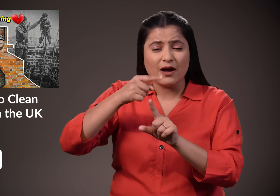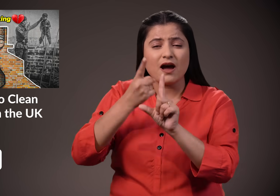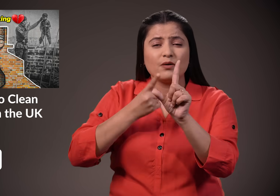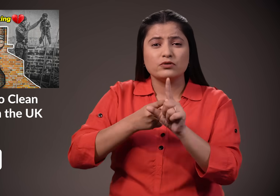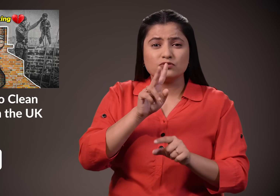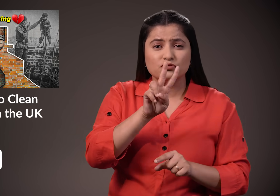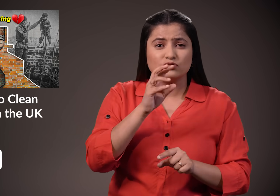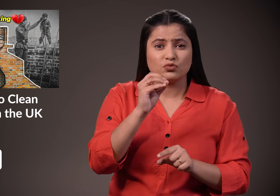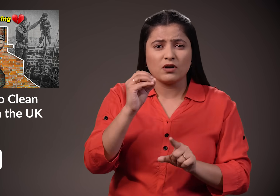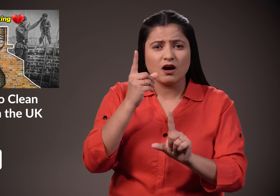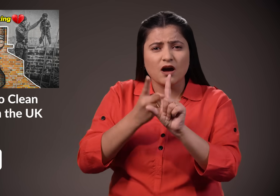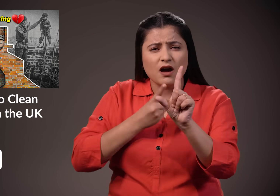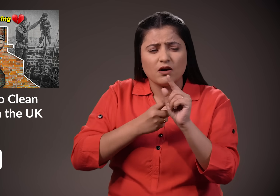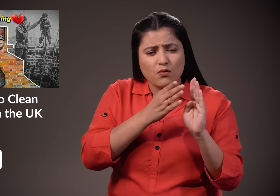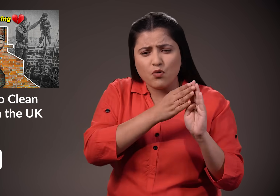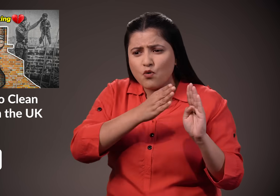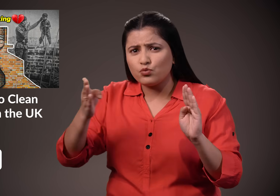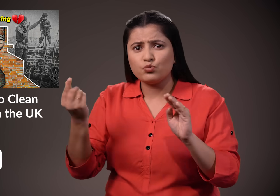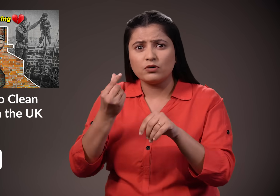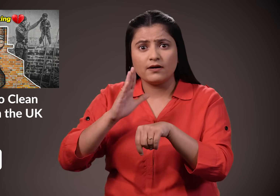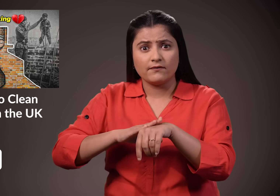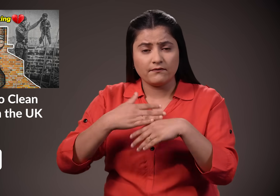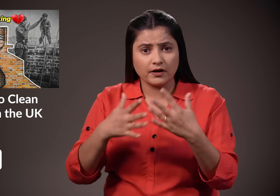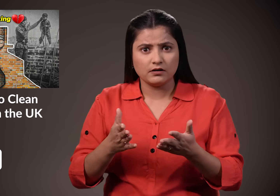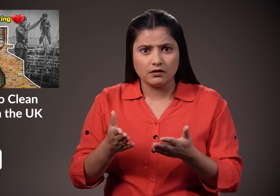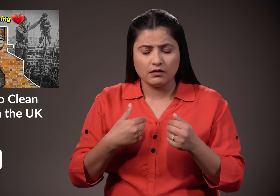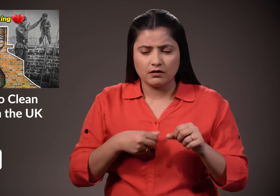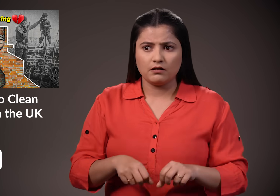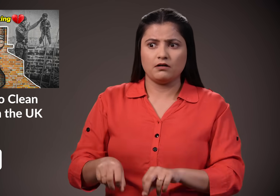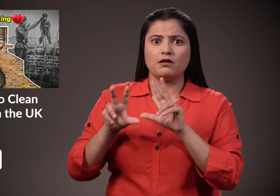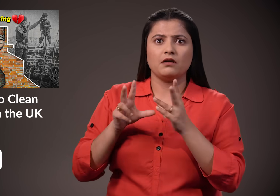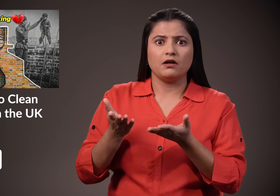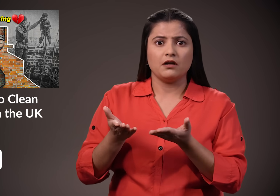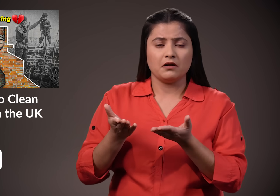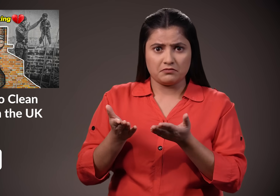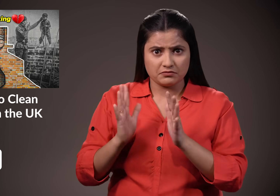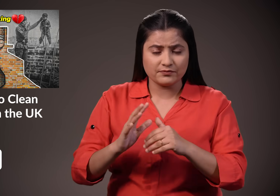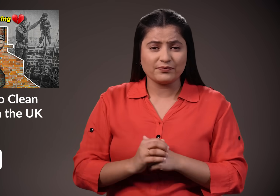Children were used chimney sweeps in England for about 200 years. Shocking!